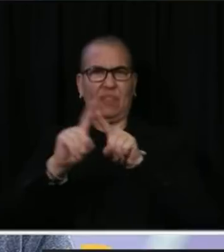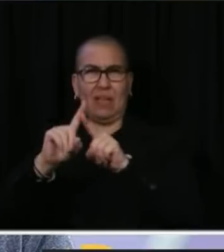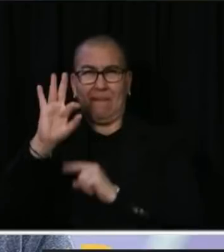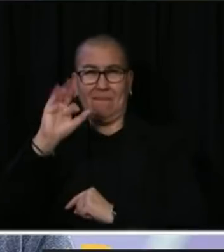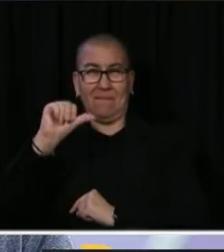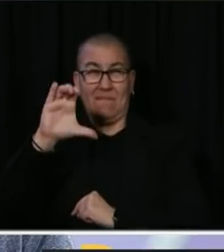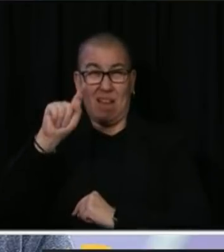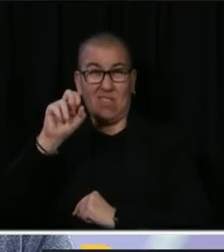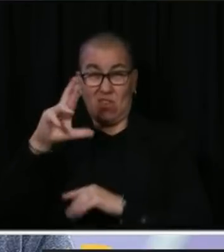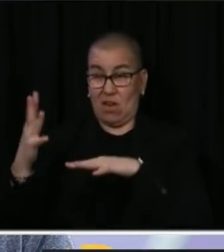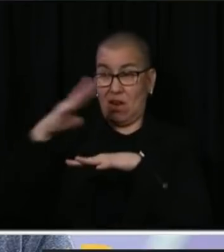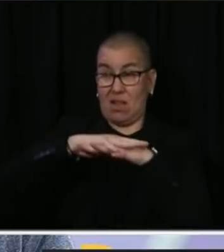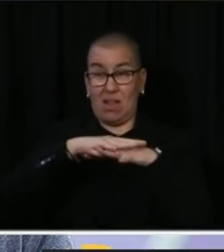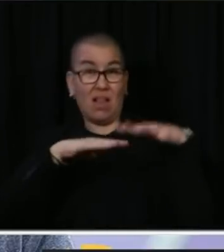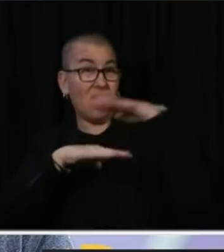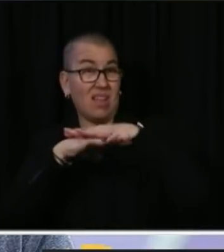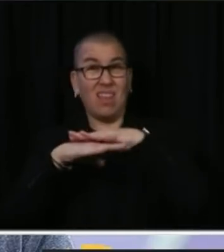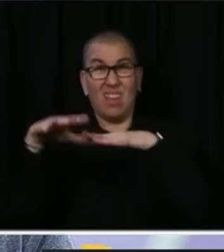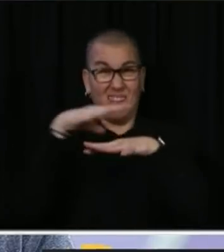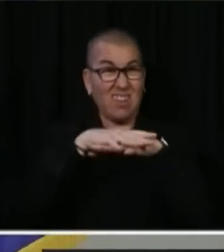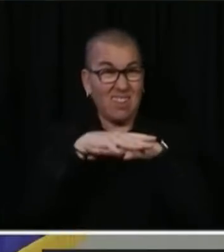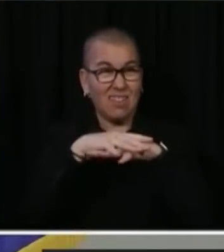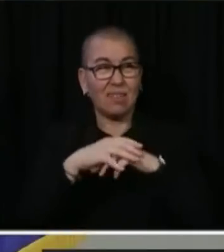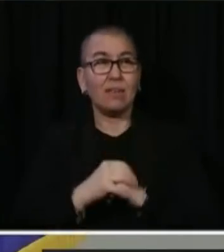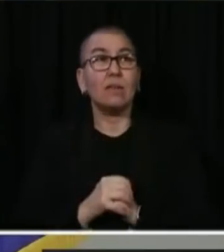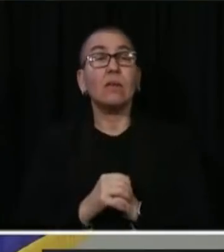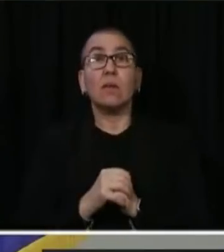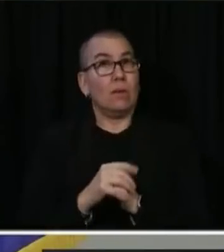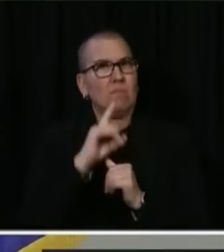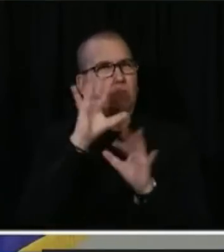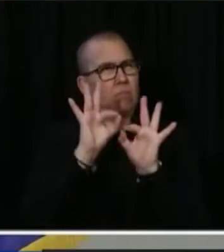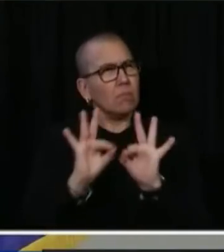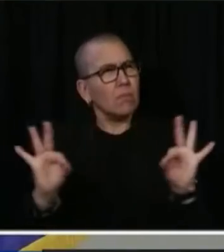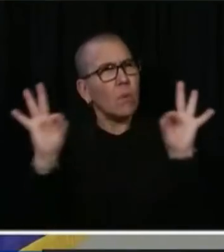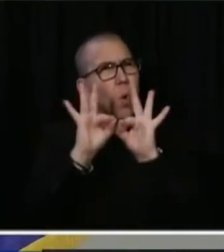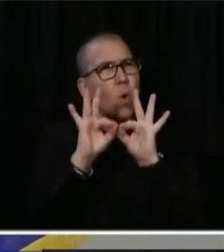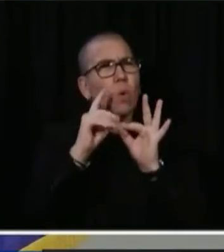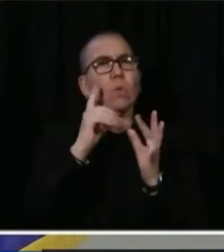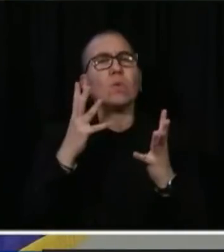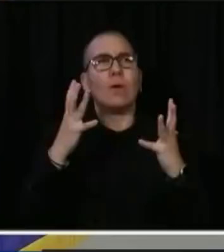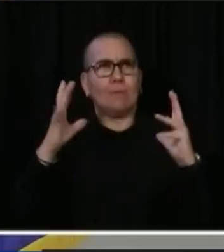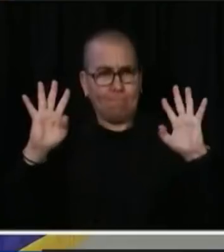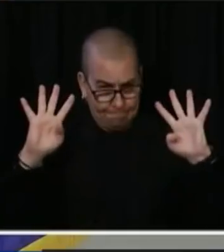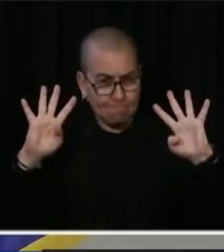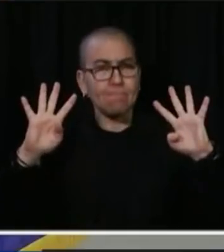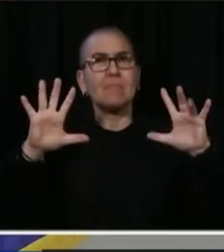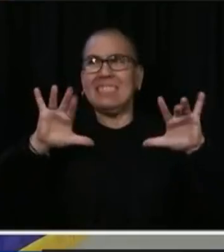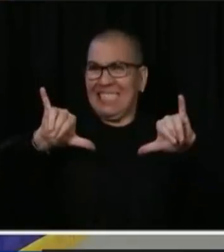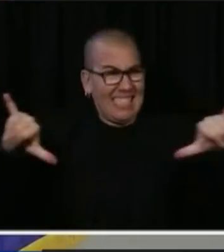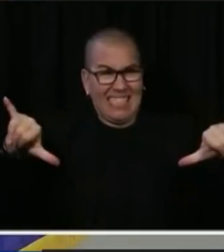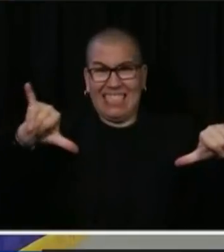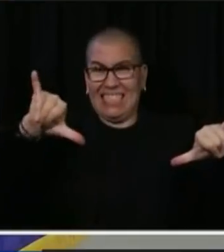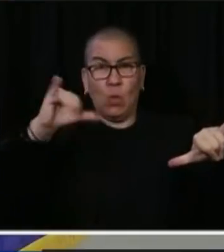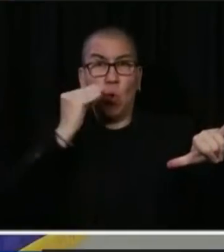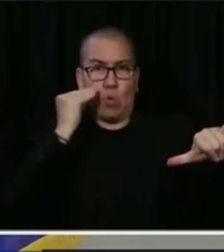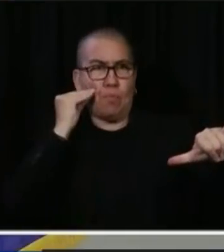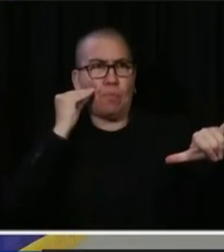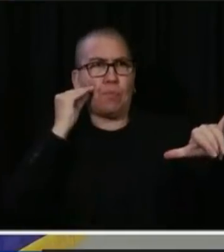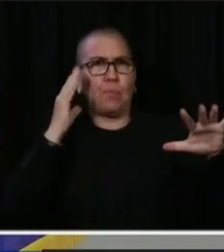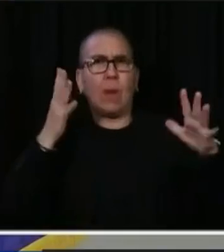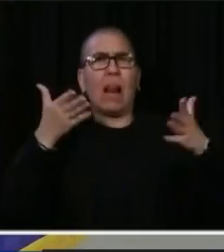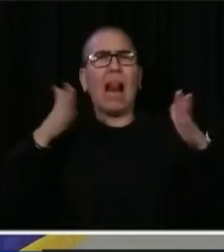THE MODELING WAS A LITTLE BIT